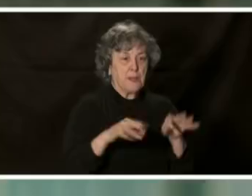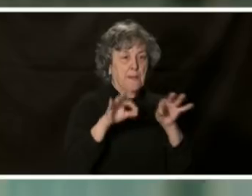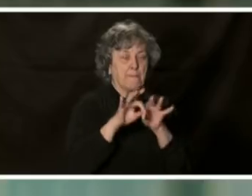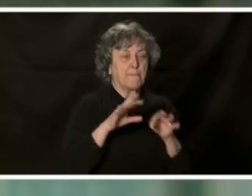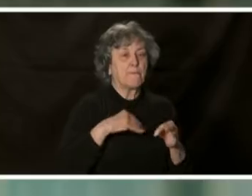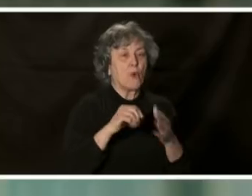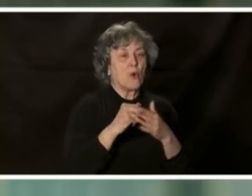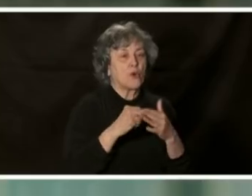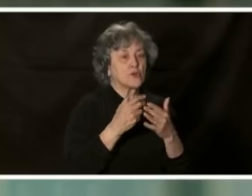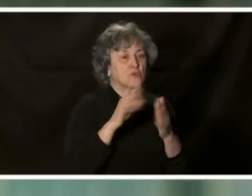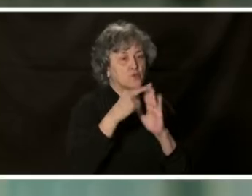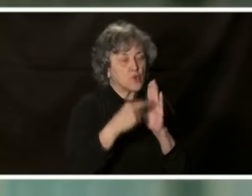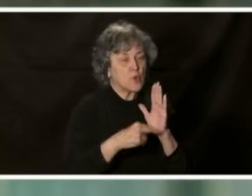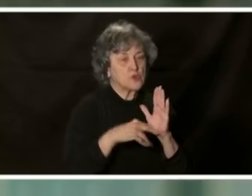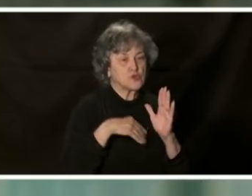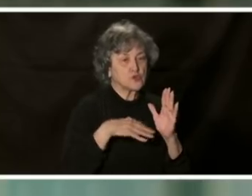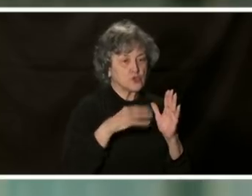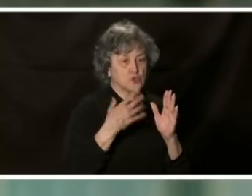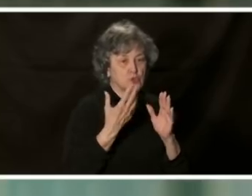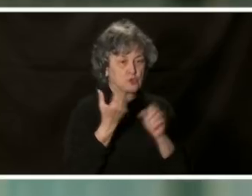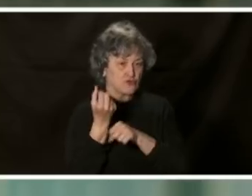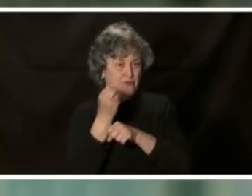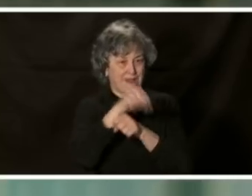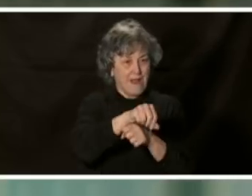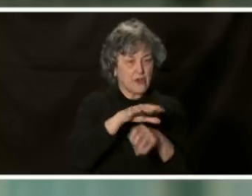TO COMBAT THIS PANDEMIC, THESE MEASURES DO NOT LIMIT THE MEASURE OF OUR JOY